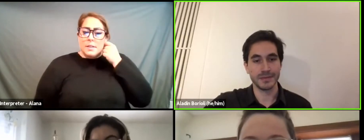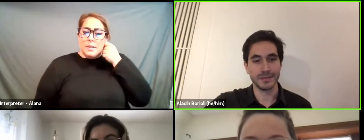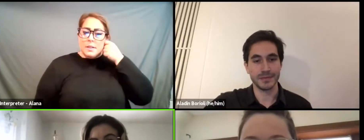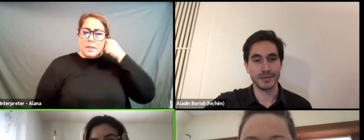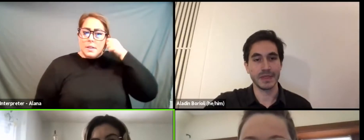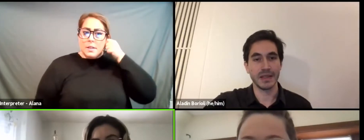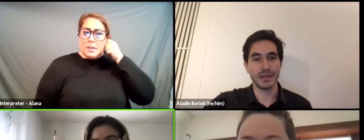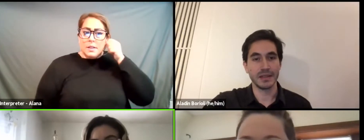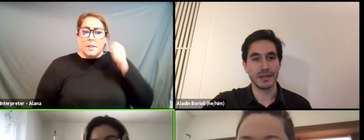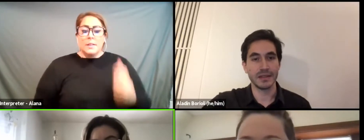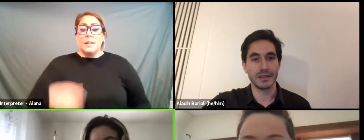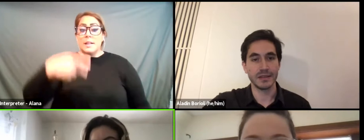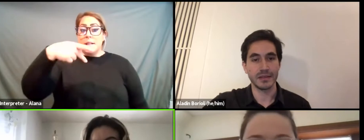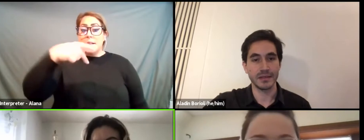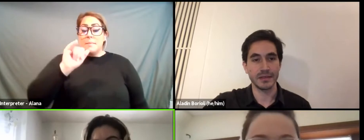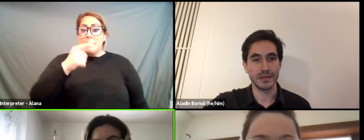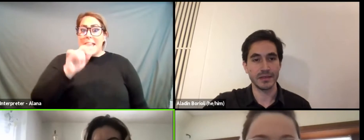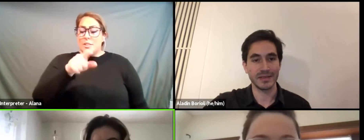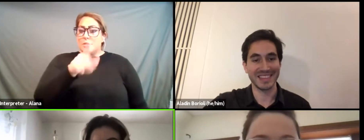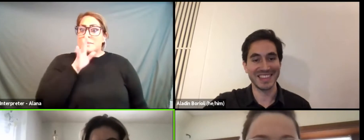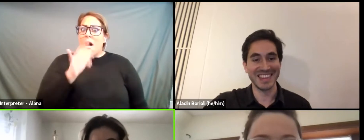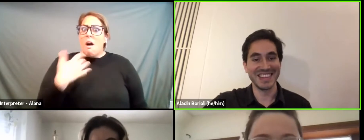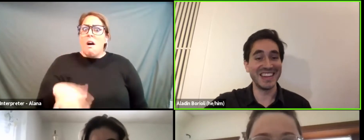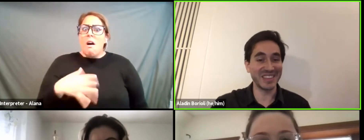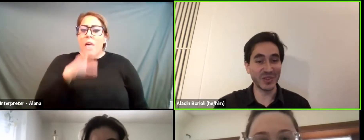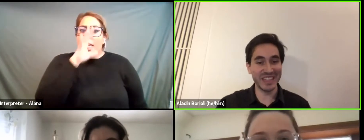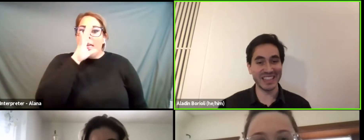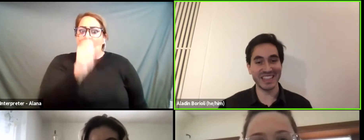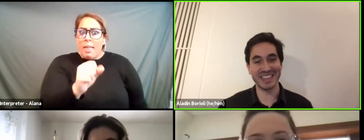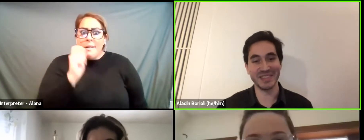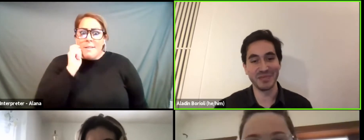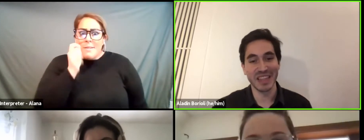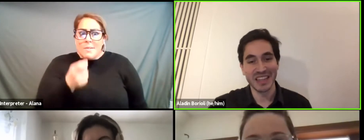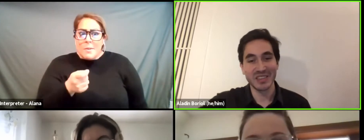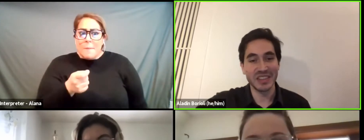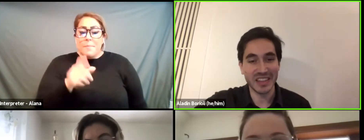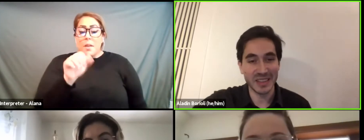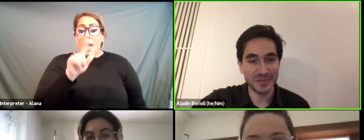It's super fascinating. >> ALADIN: Yeah, so here ‑‑ so it's, on